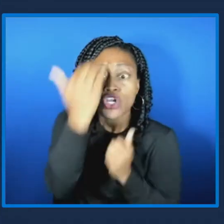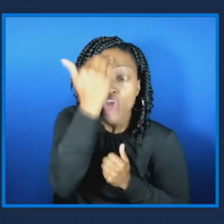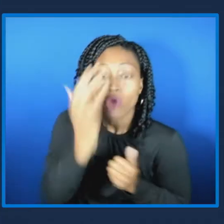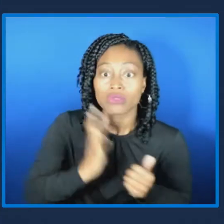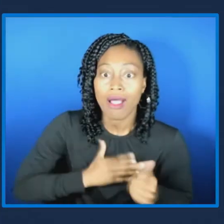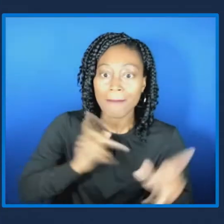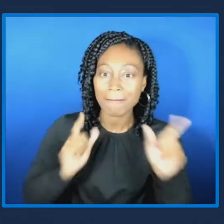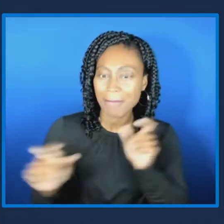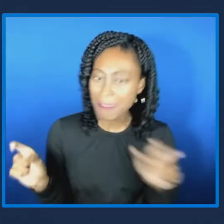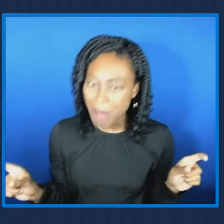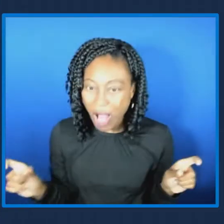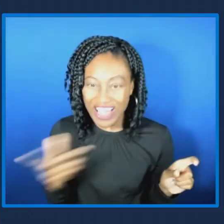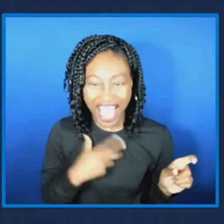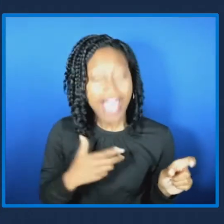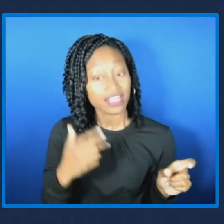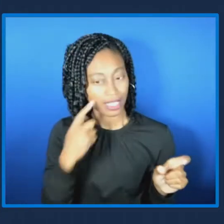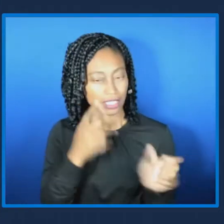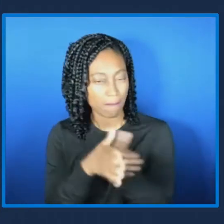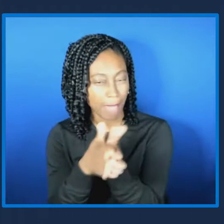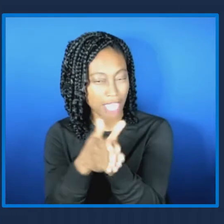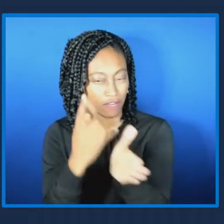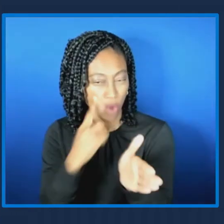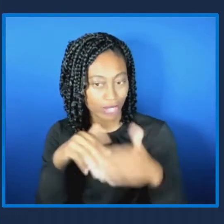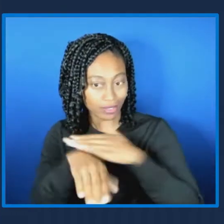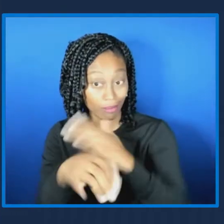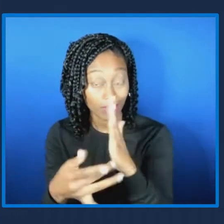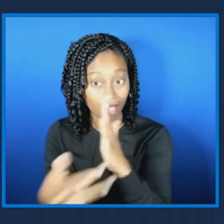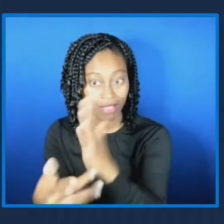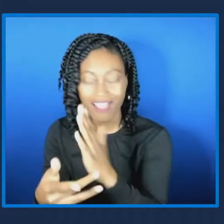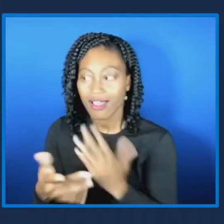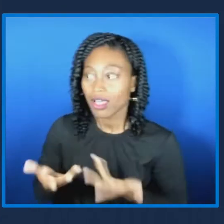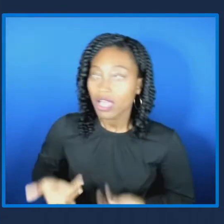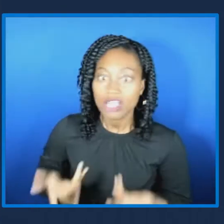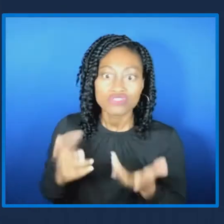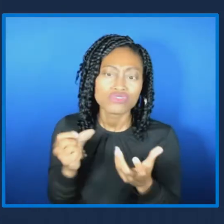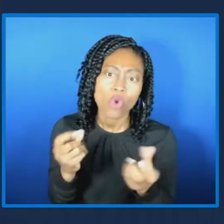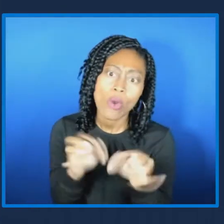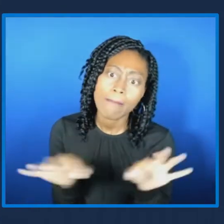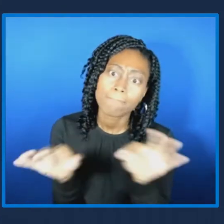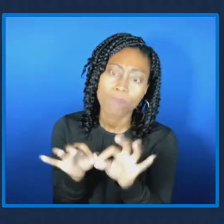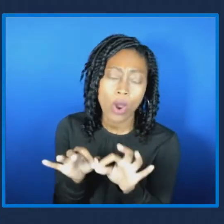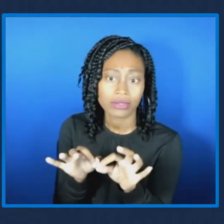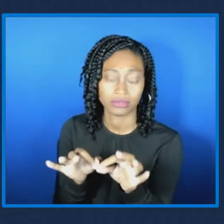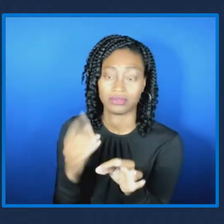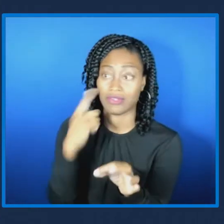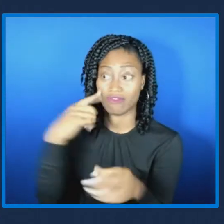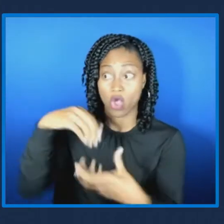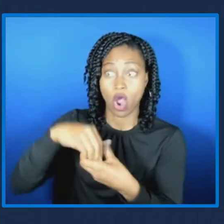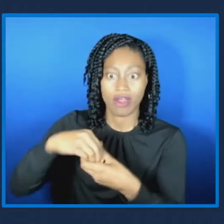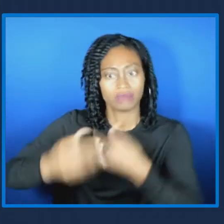Hector has been so critical to our own accessibility journey at Microsoft. But I think equally as important